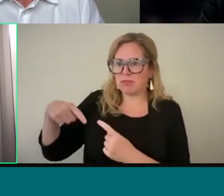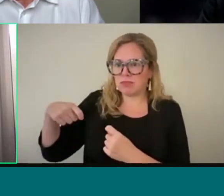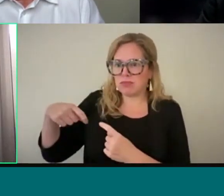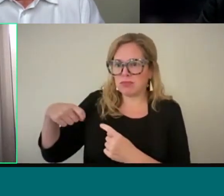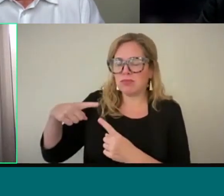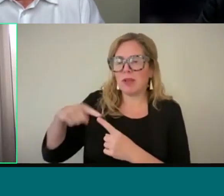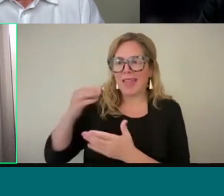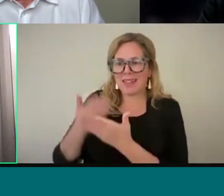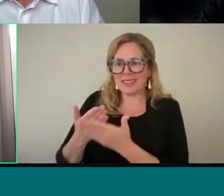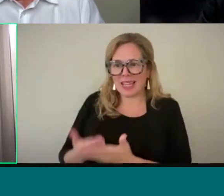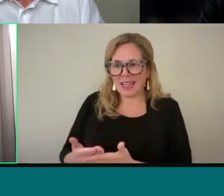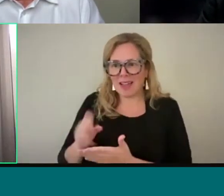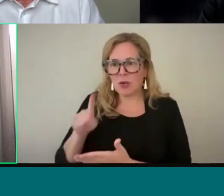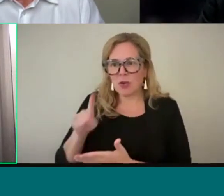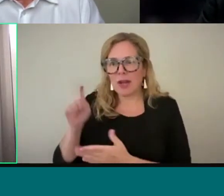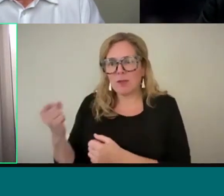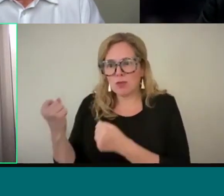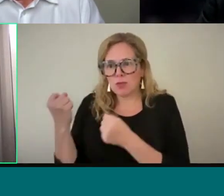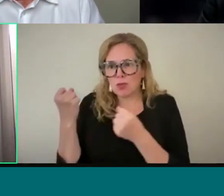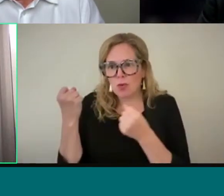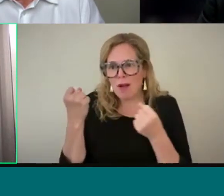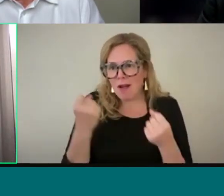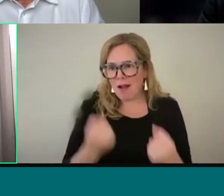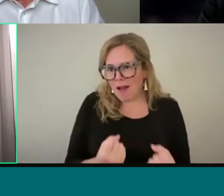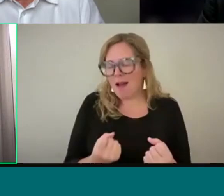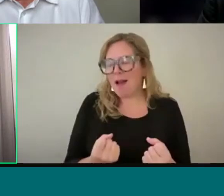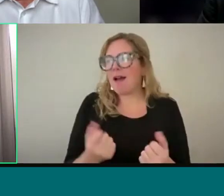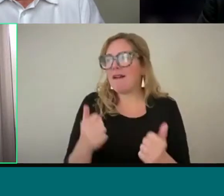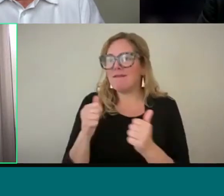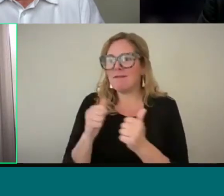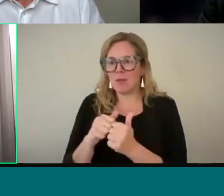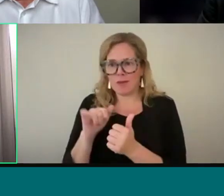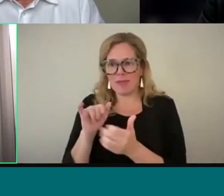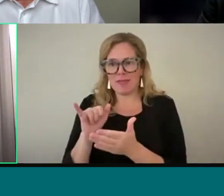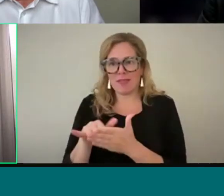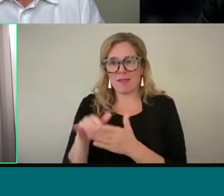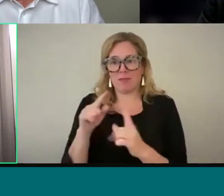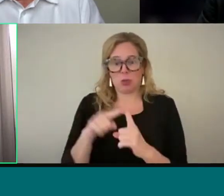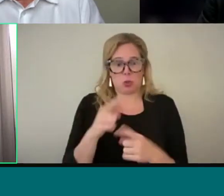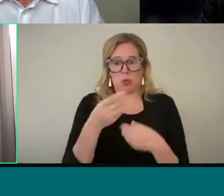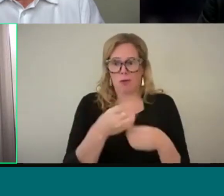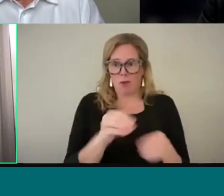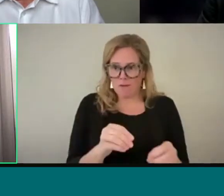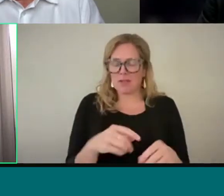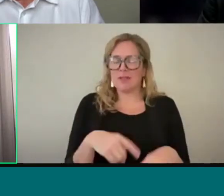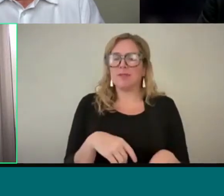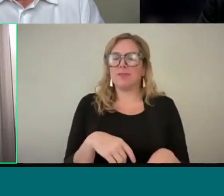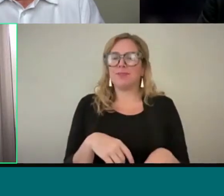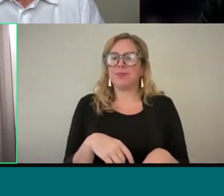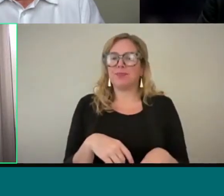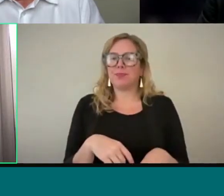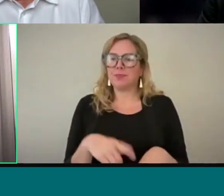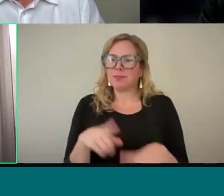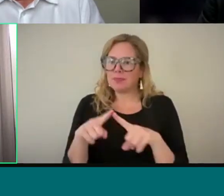us. About a decade ago, through technology, including Apple's health kit, we're able to